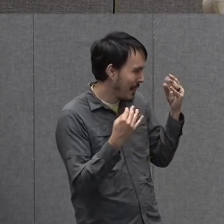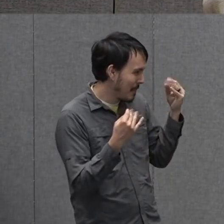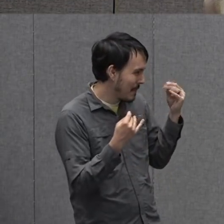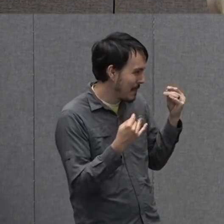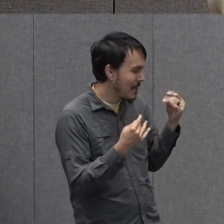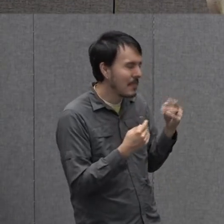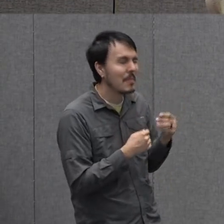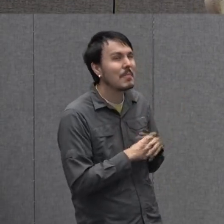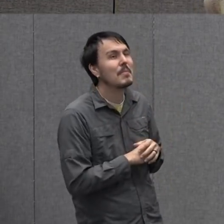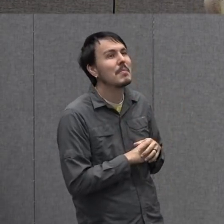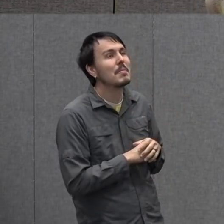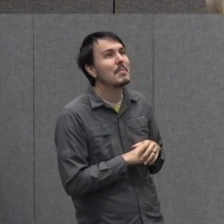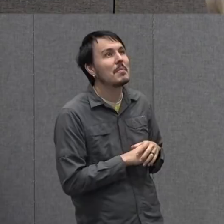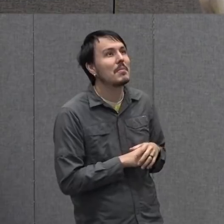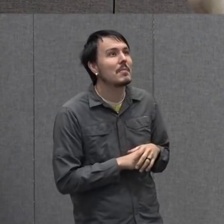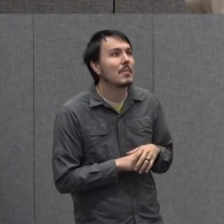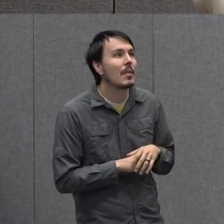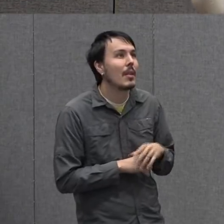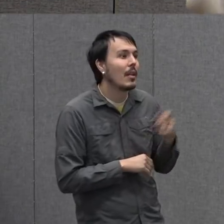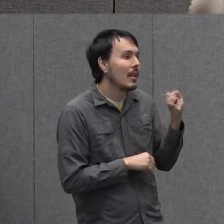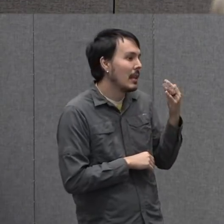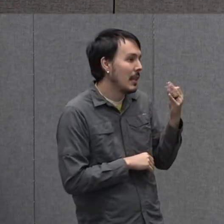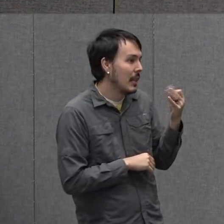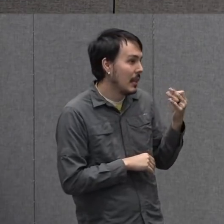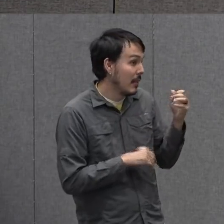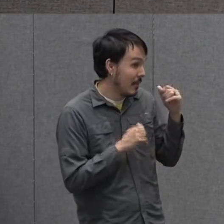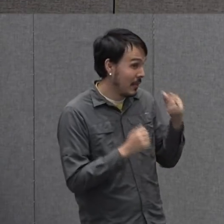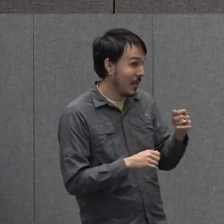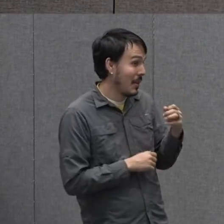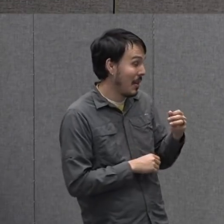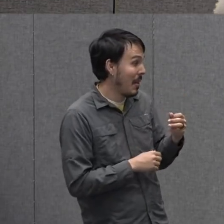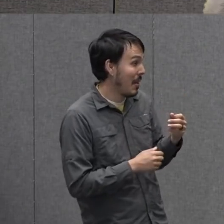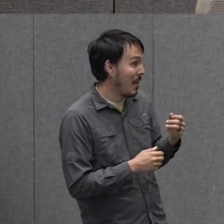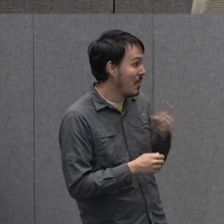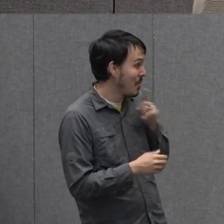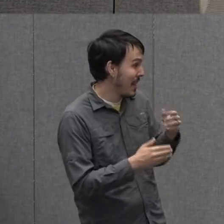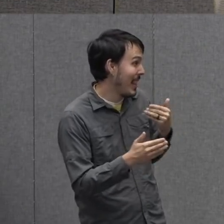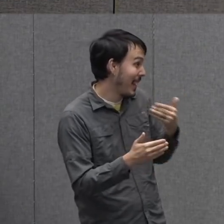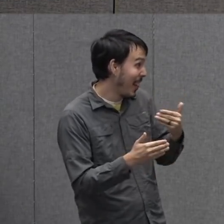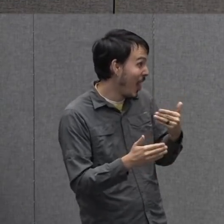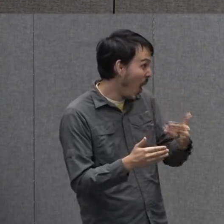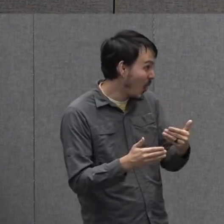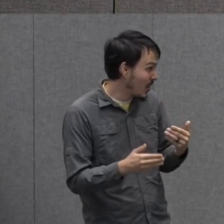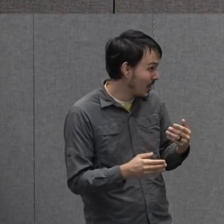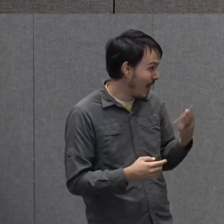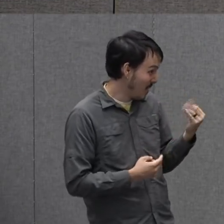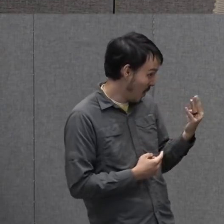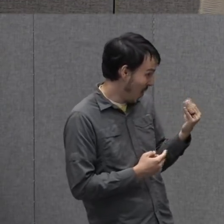How about, I could come really close maybe, again. I could get that 14 again.